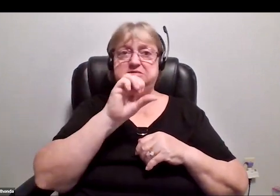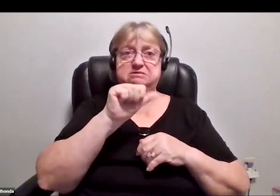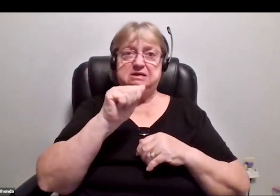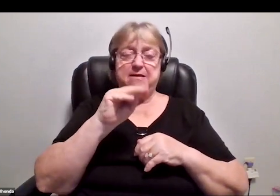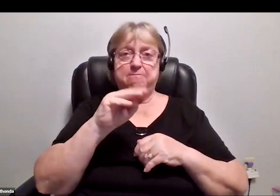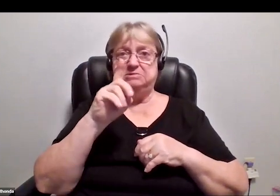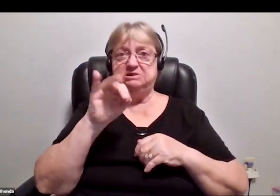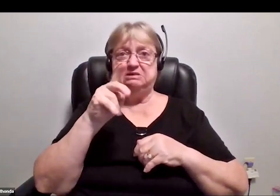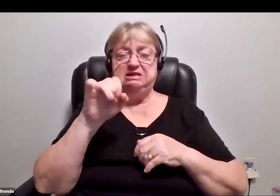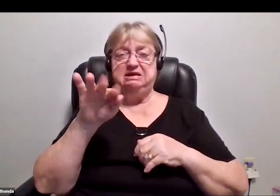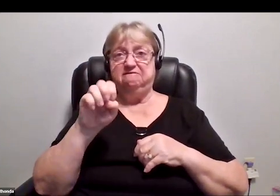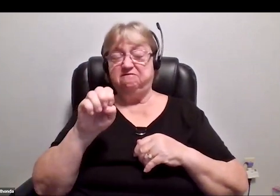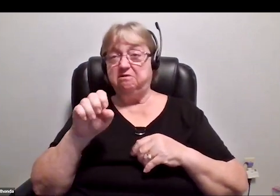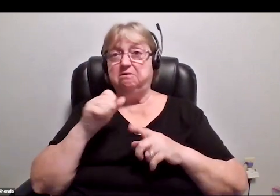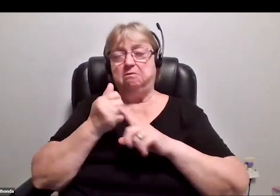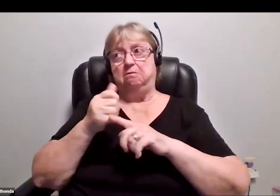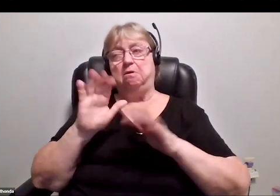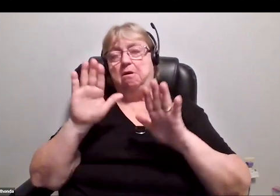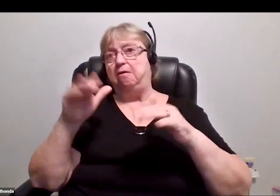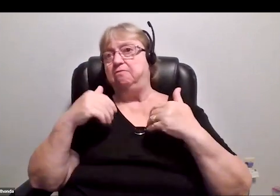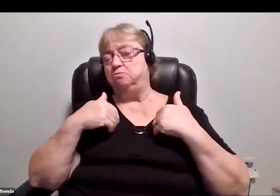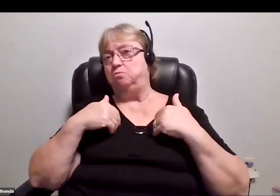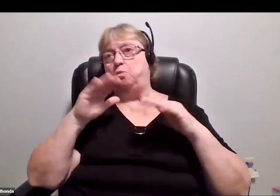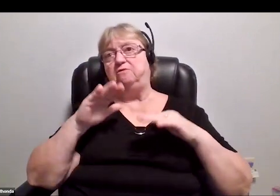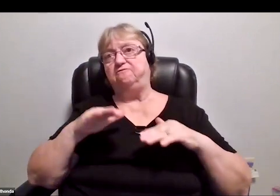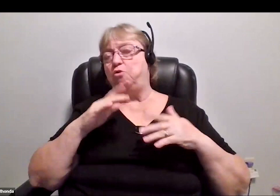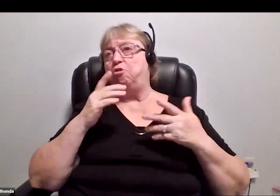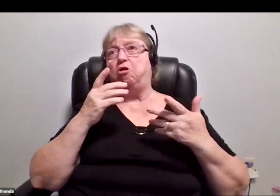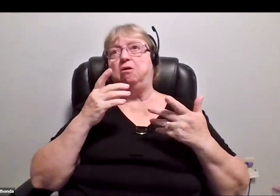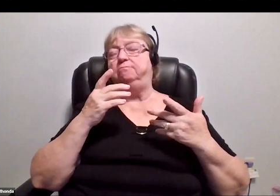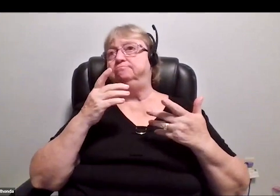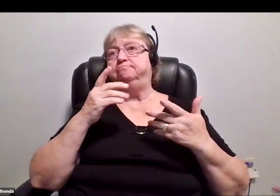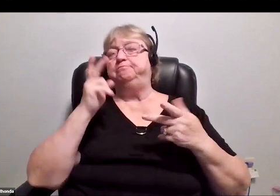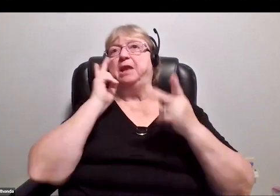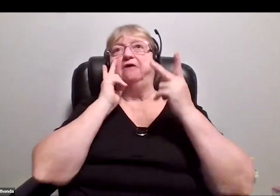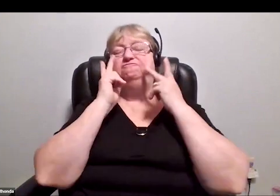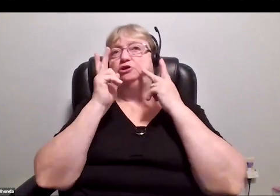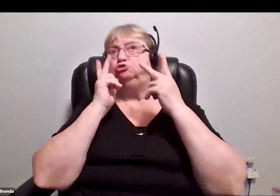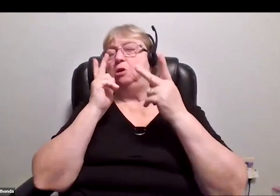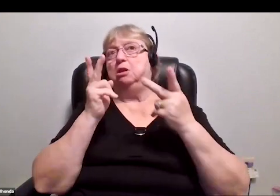Sam de Leve had this wonderful visual film